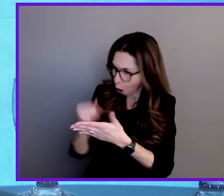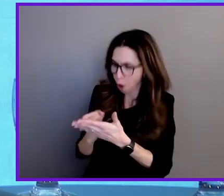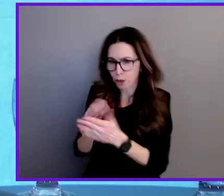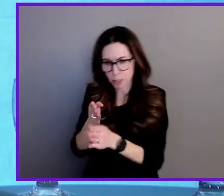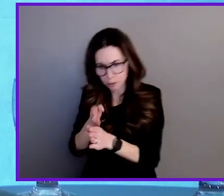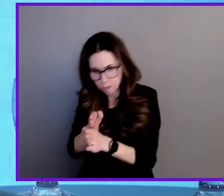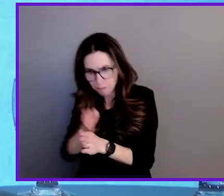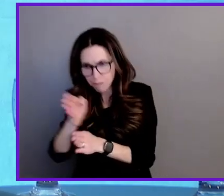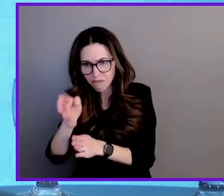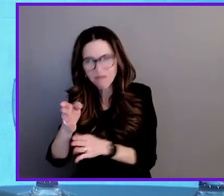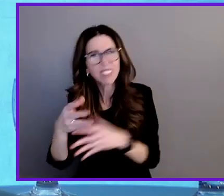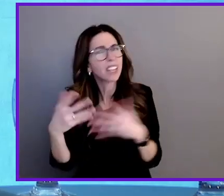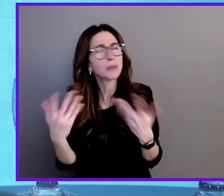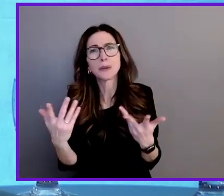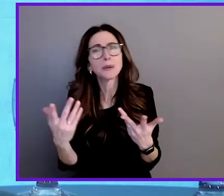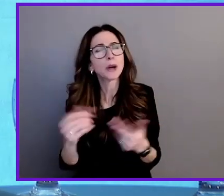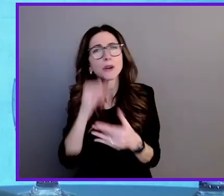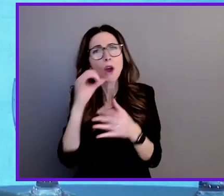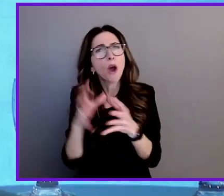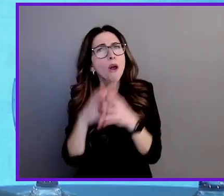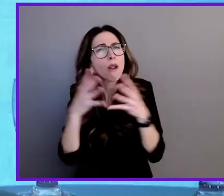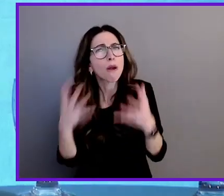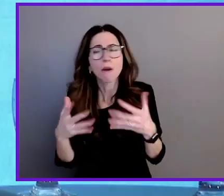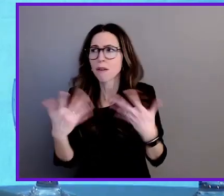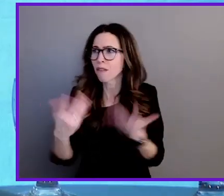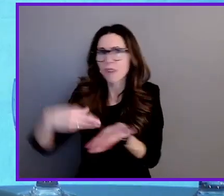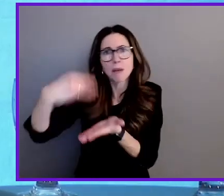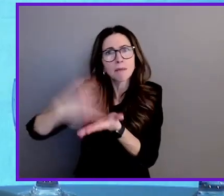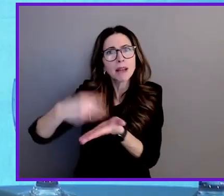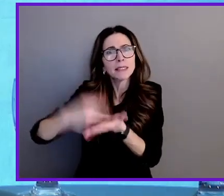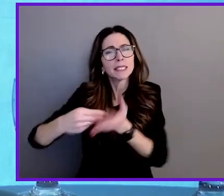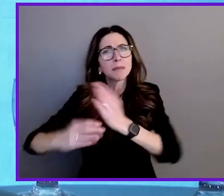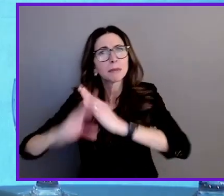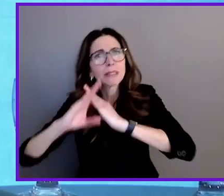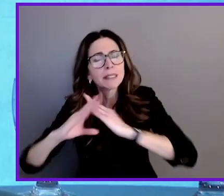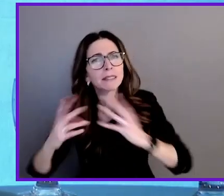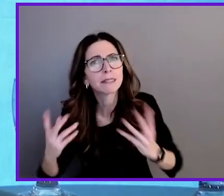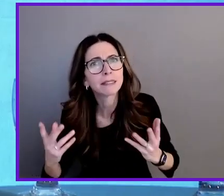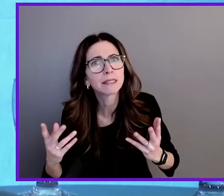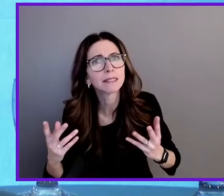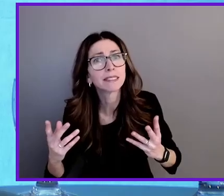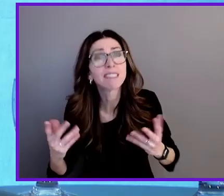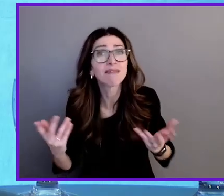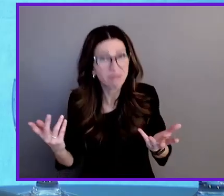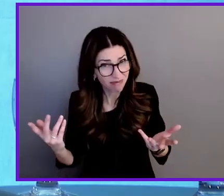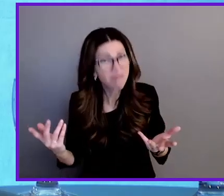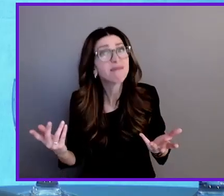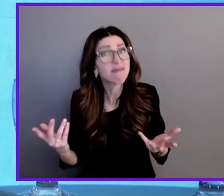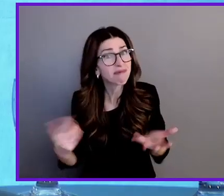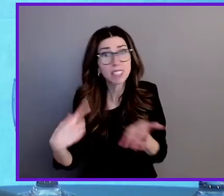at all against all the different problems, including inflation.